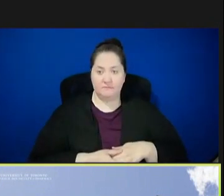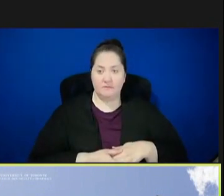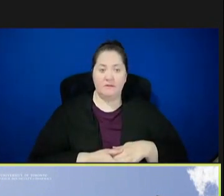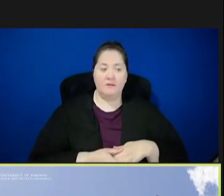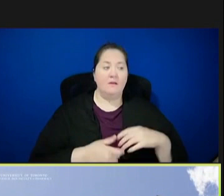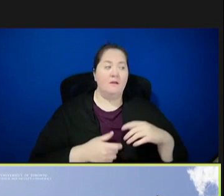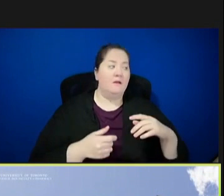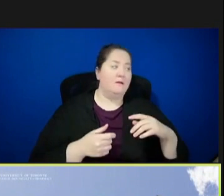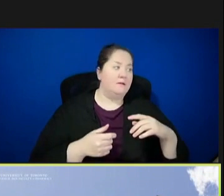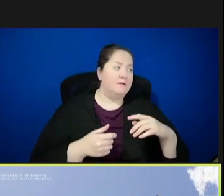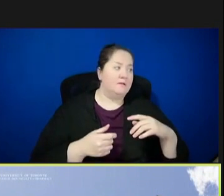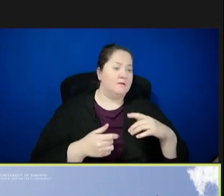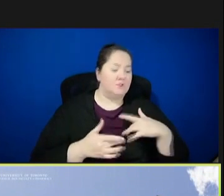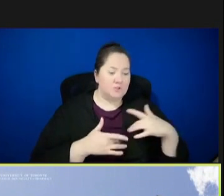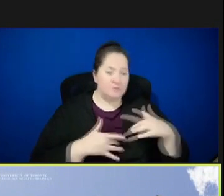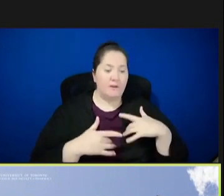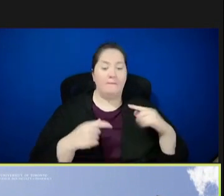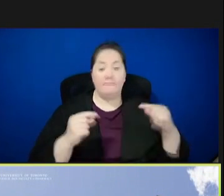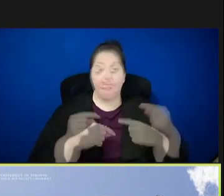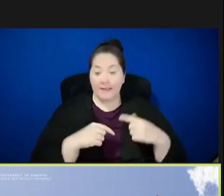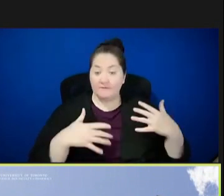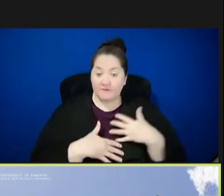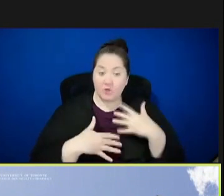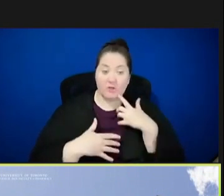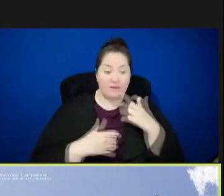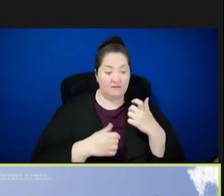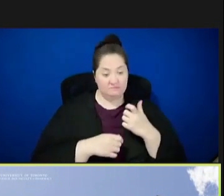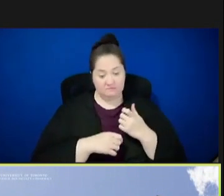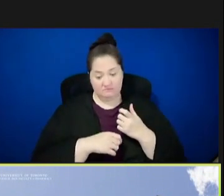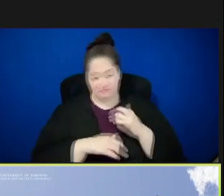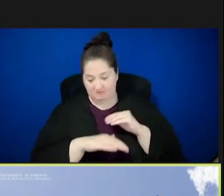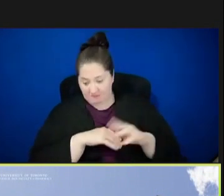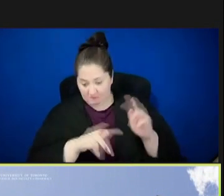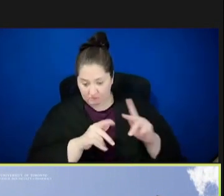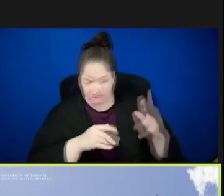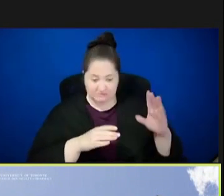therefore, has the potential to affect people's behavior across the lifespan.